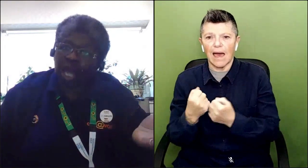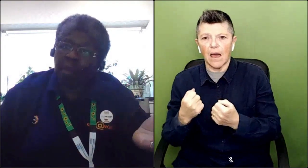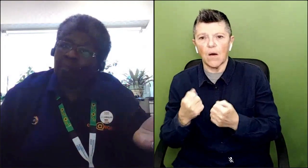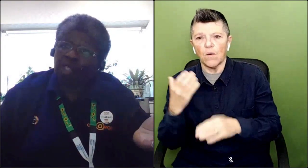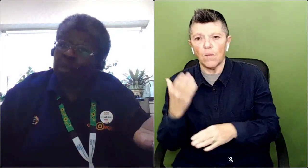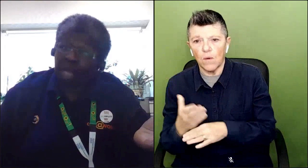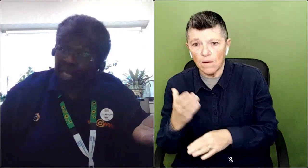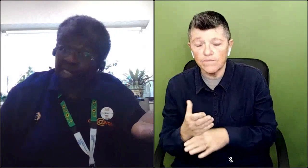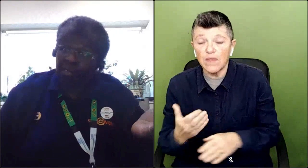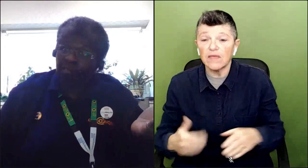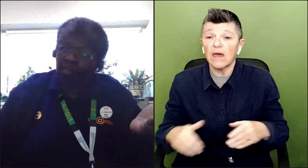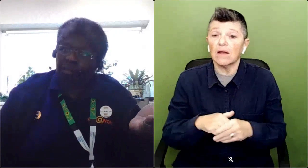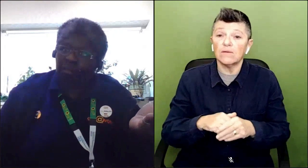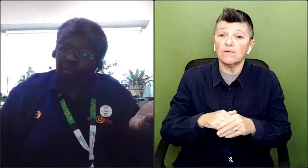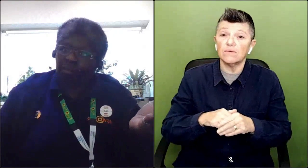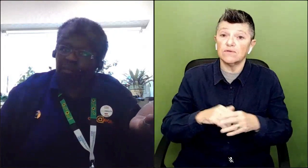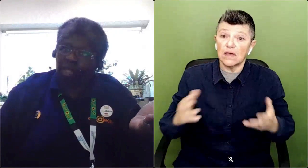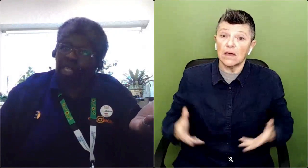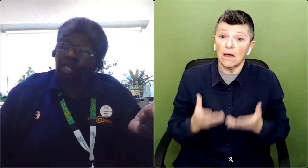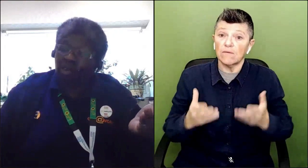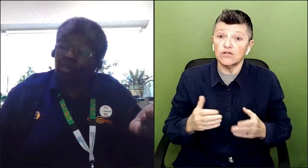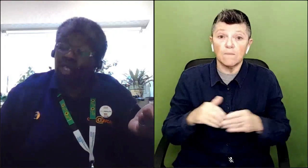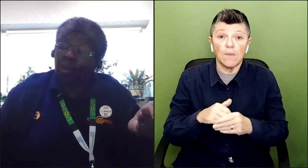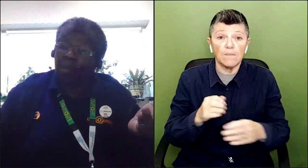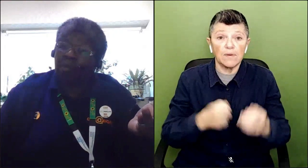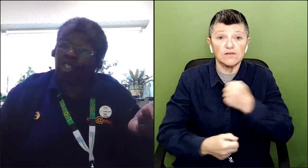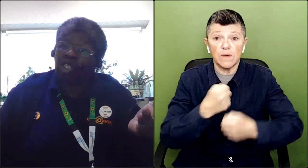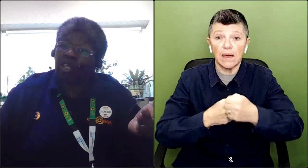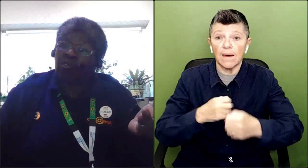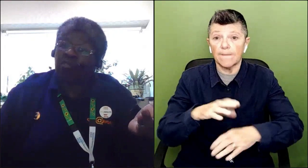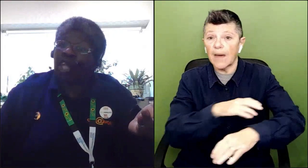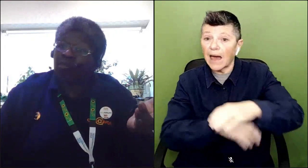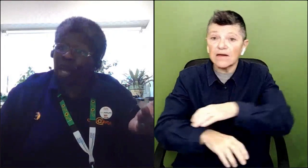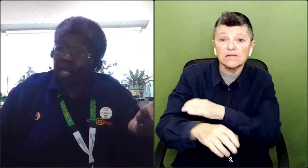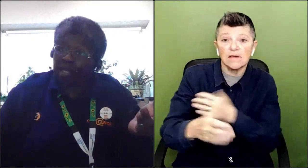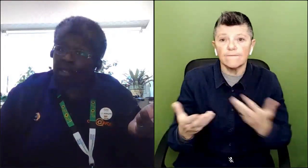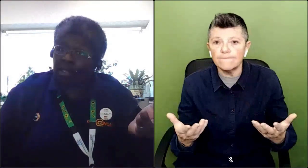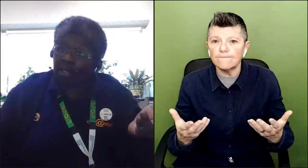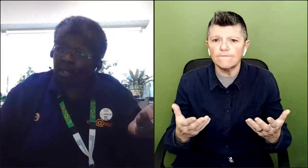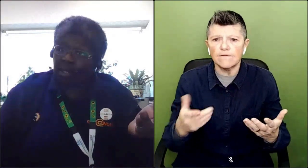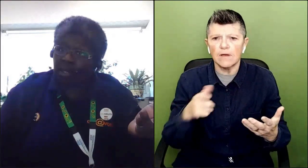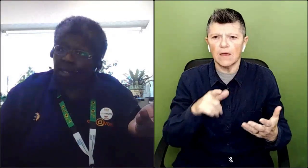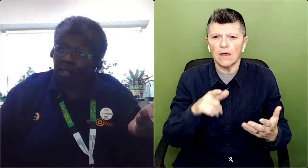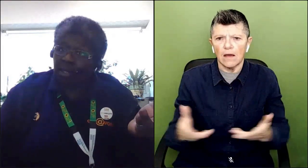our members to be active and encouraging our members to stand up for their rights. [Dog barking].